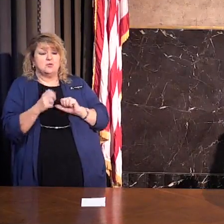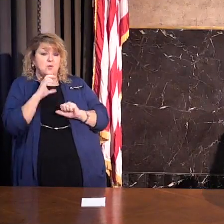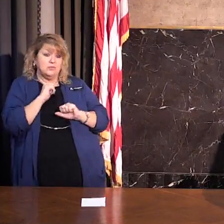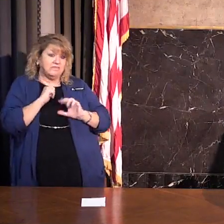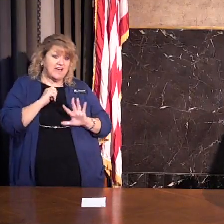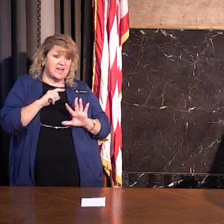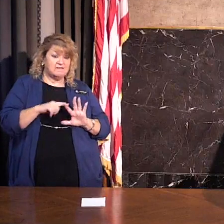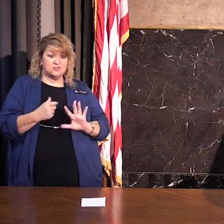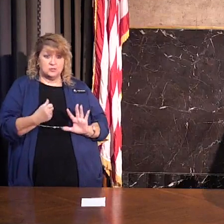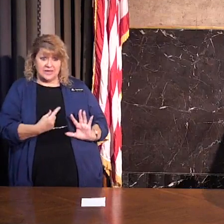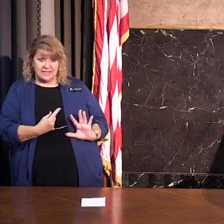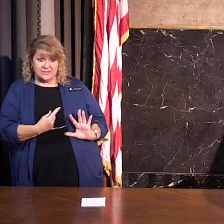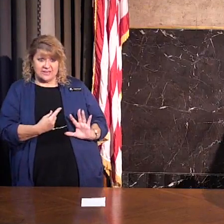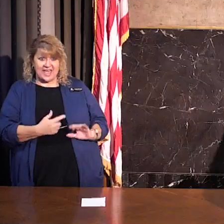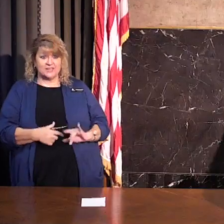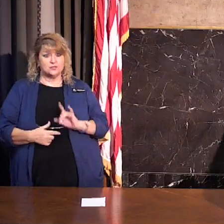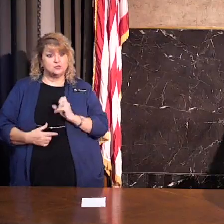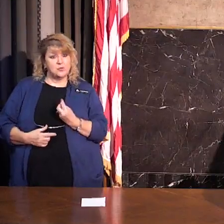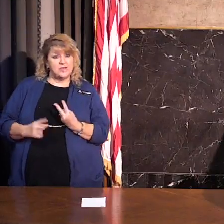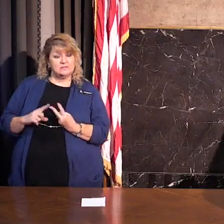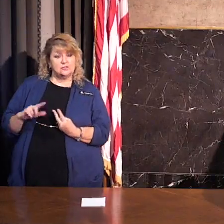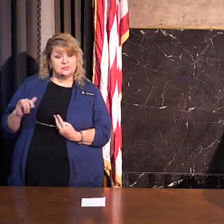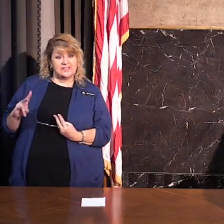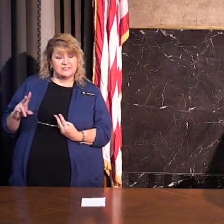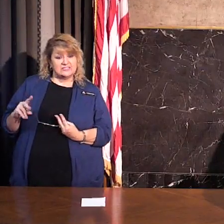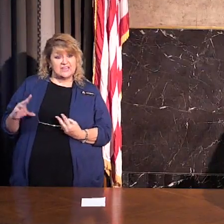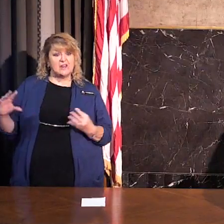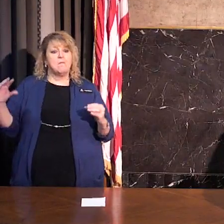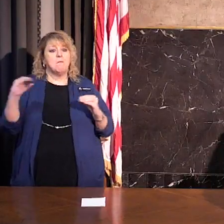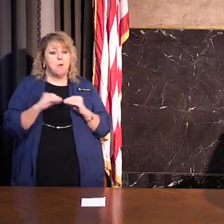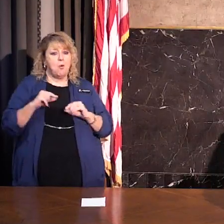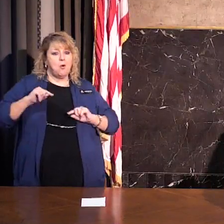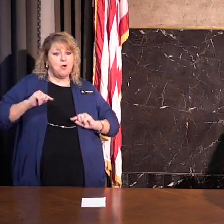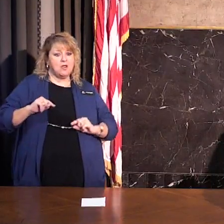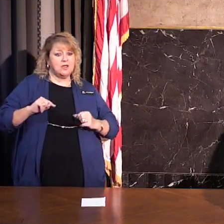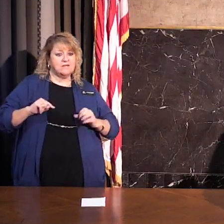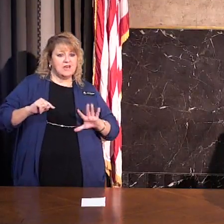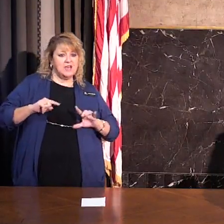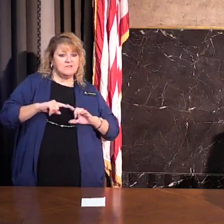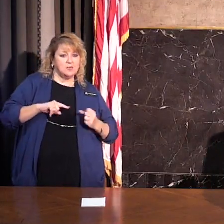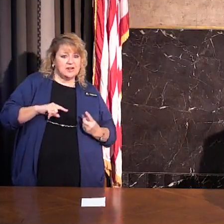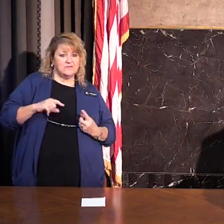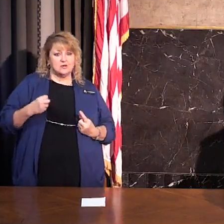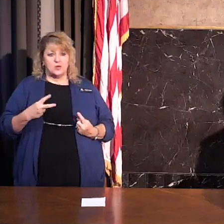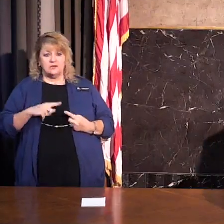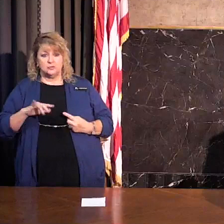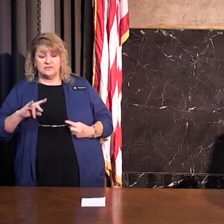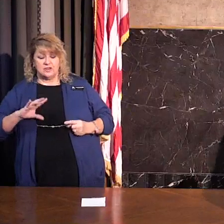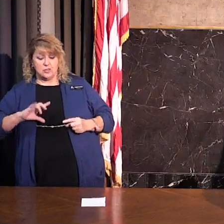11 year olds and twelve to 17